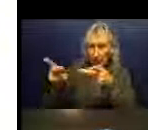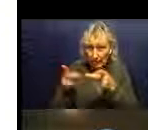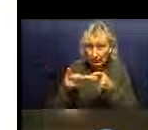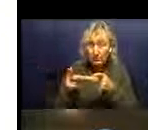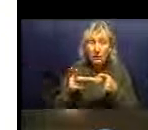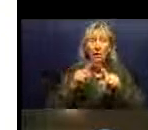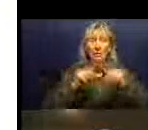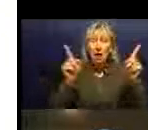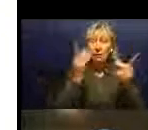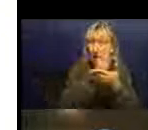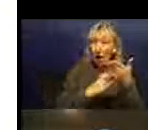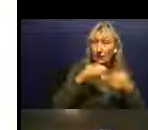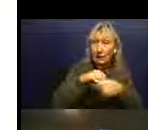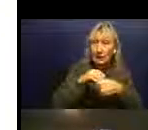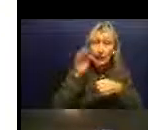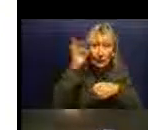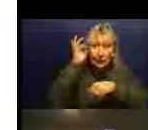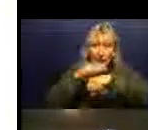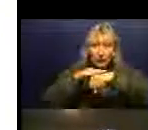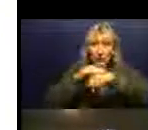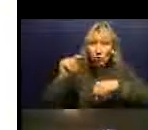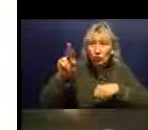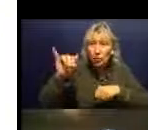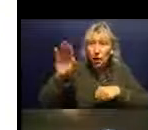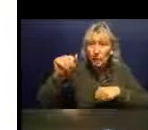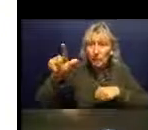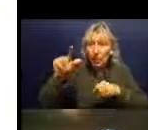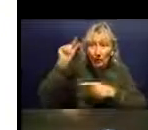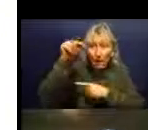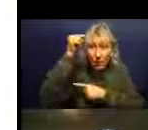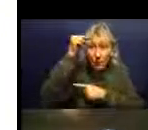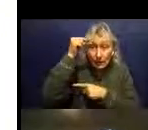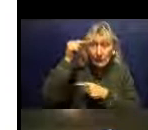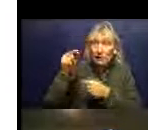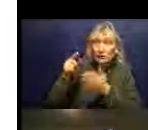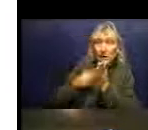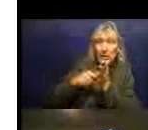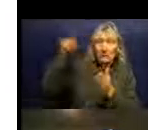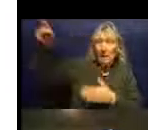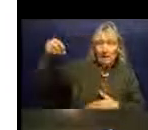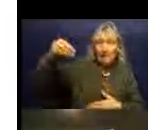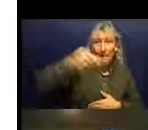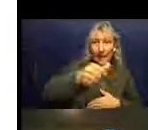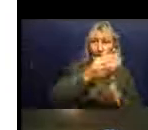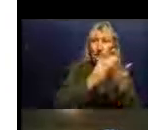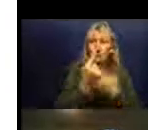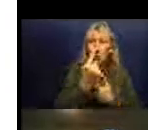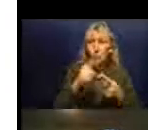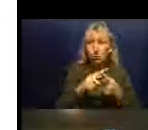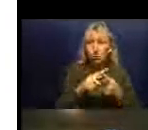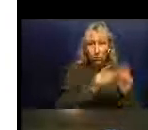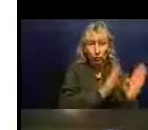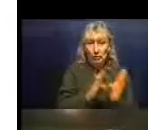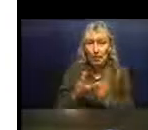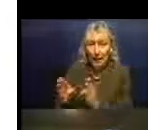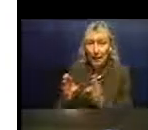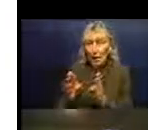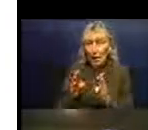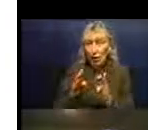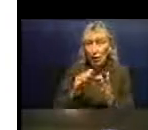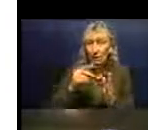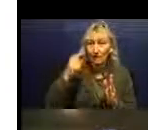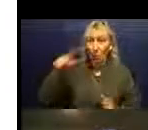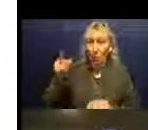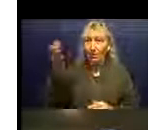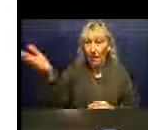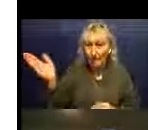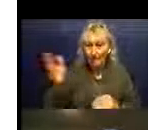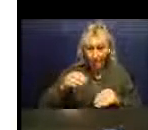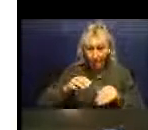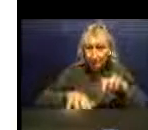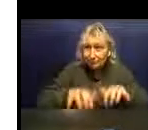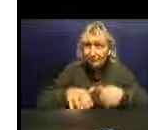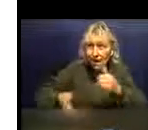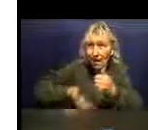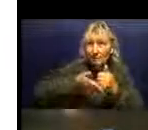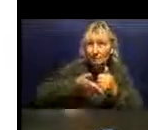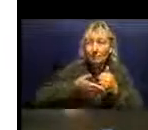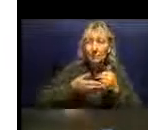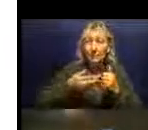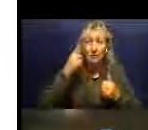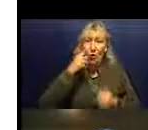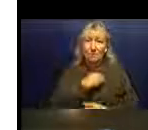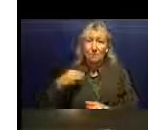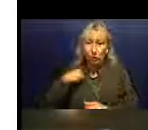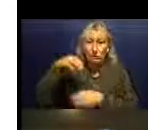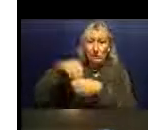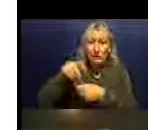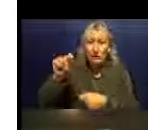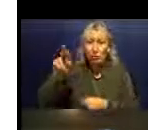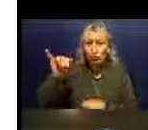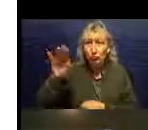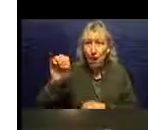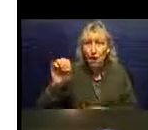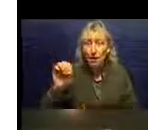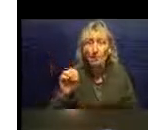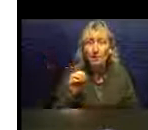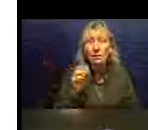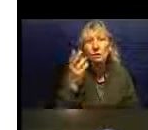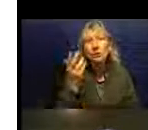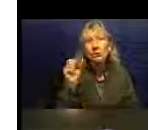We can also see people not only having vita sites, but there are, we're aware of some people.